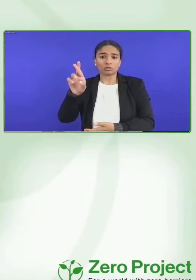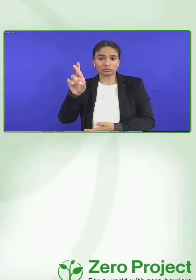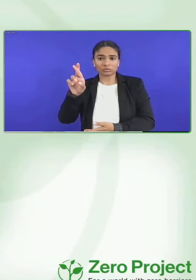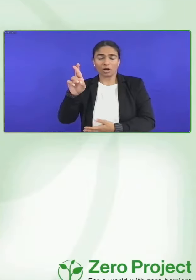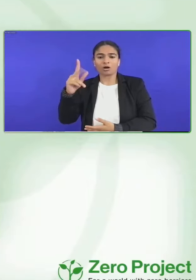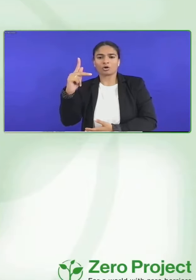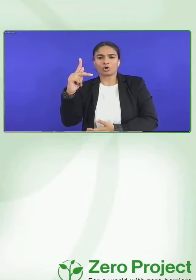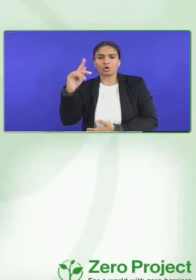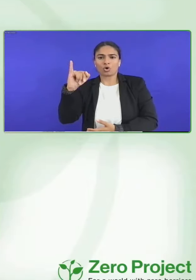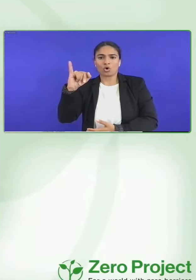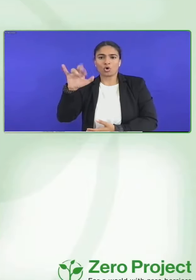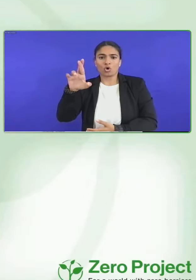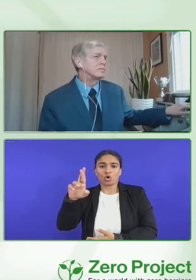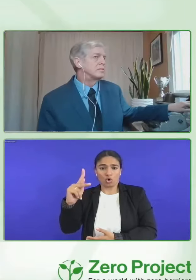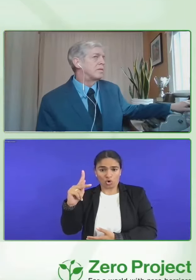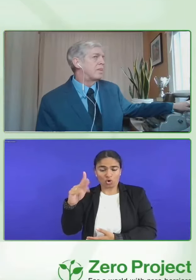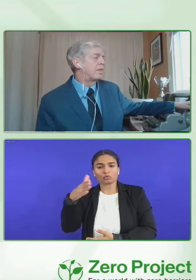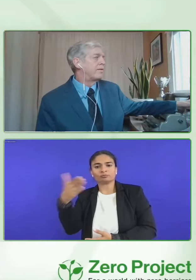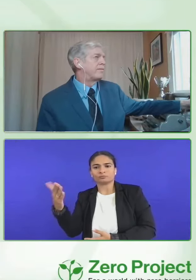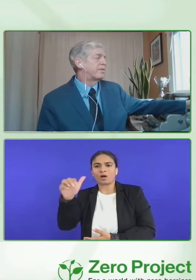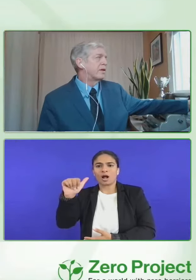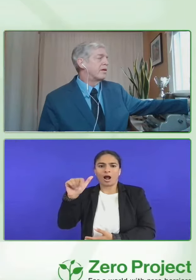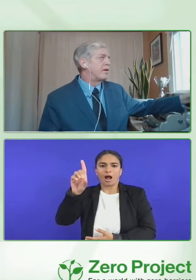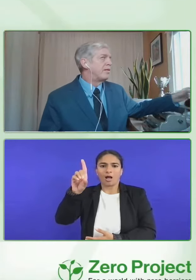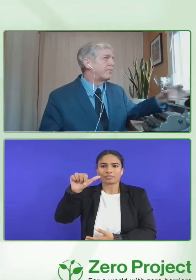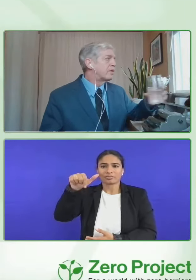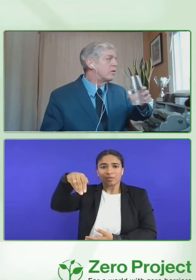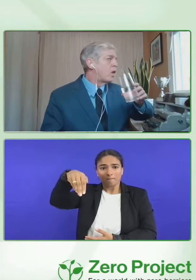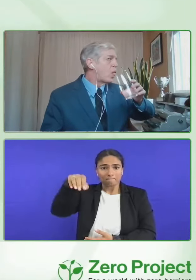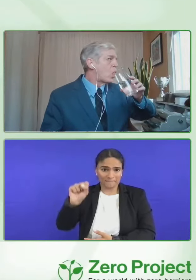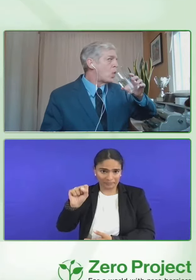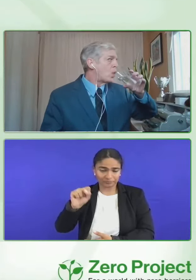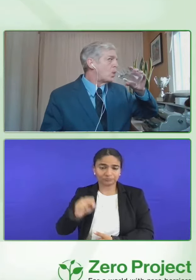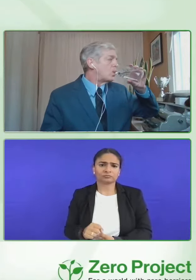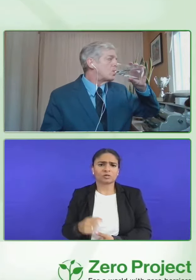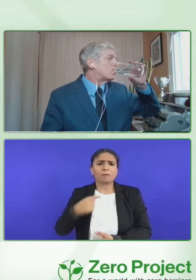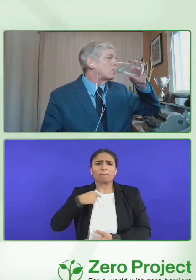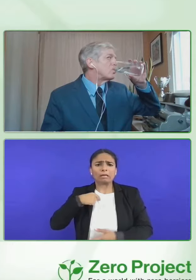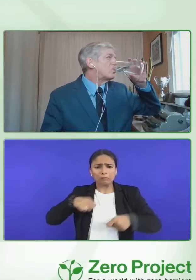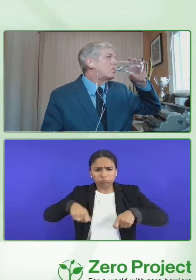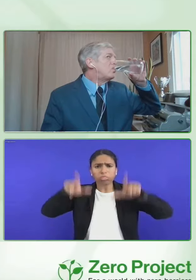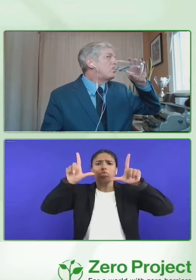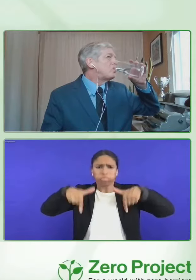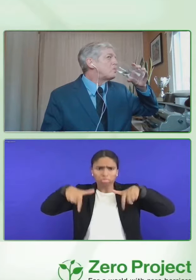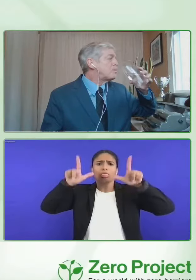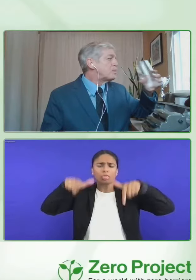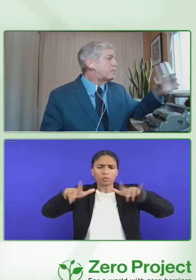He really impressed me with his spirit as an entrepreneur.